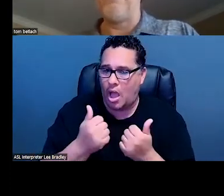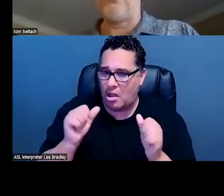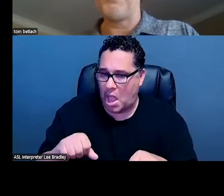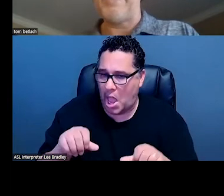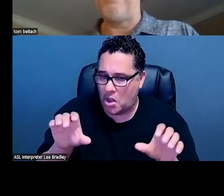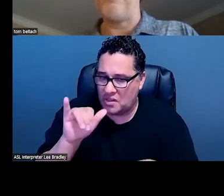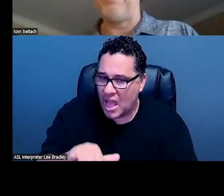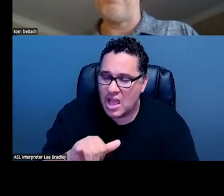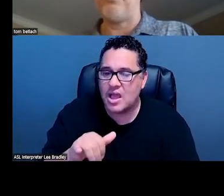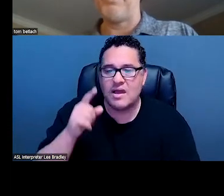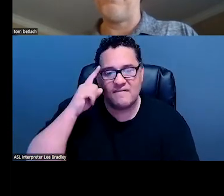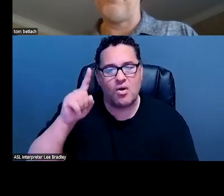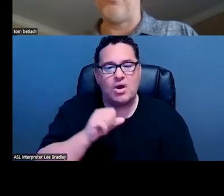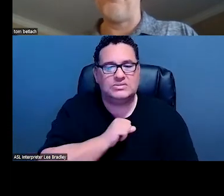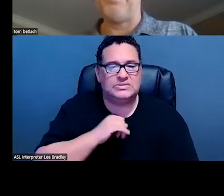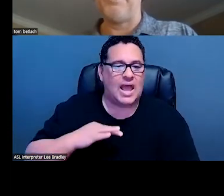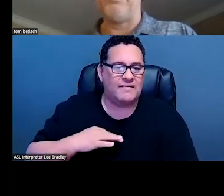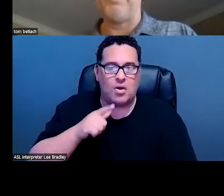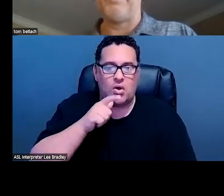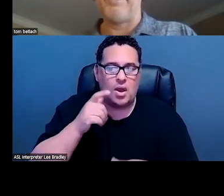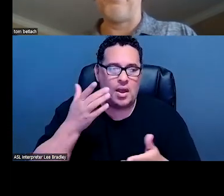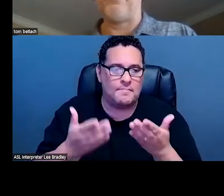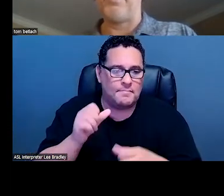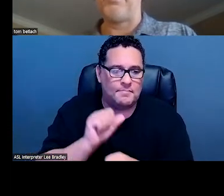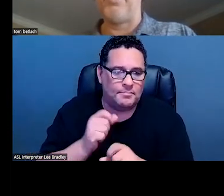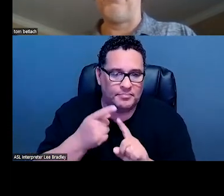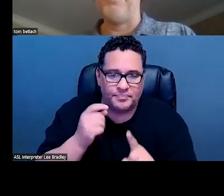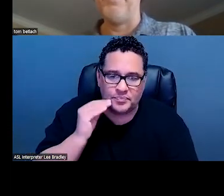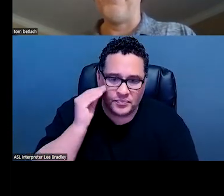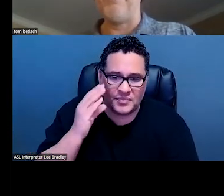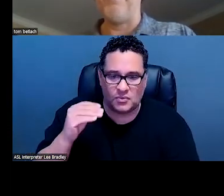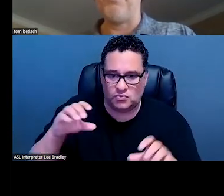FOR STAFF, THAT MIGHT BE WORKING FROM HOME. AND DOING THIS TYPE OF WORK. SO, IF YOU COULD